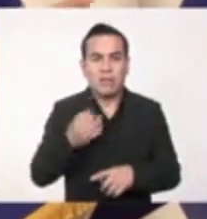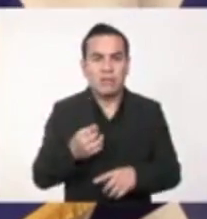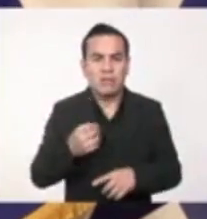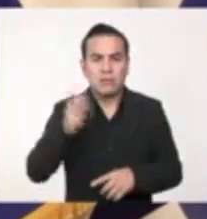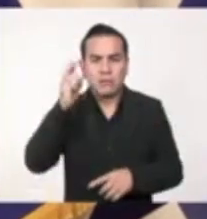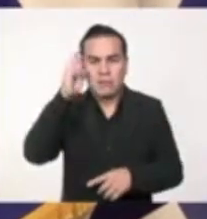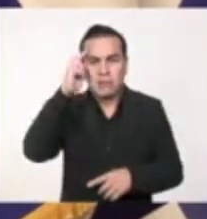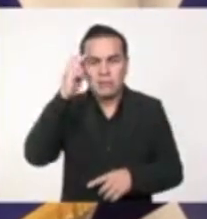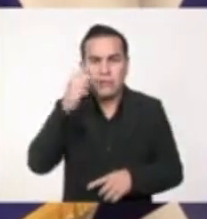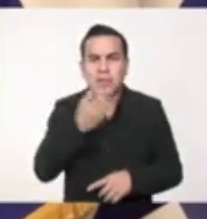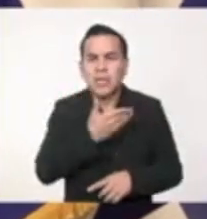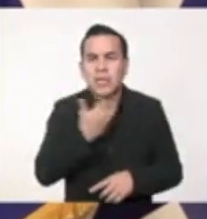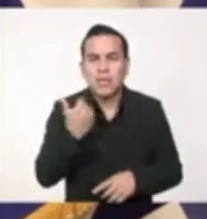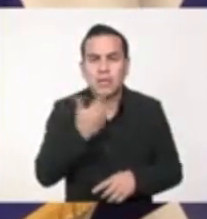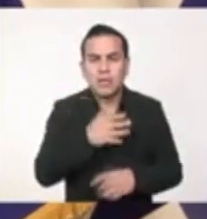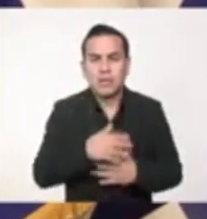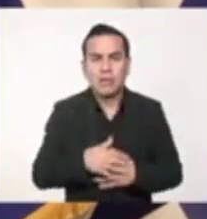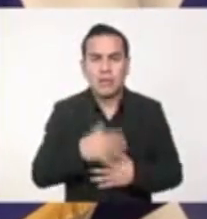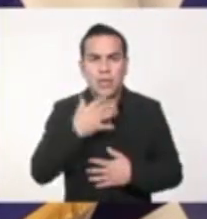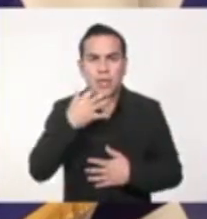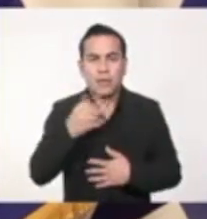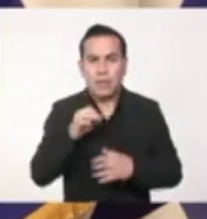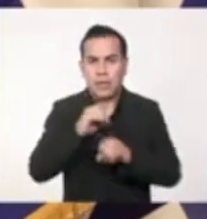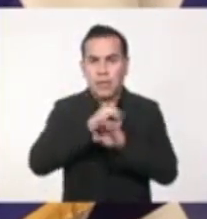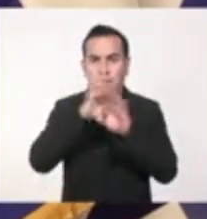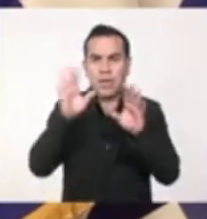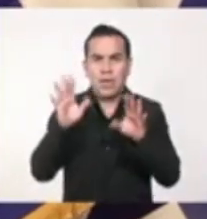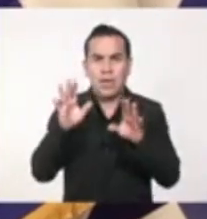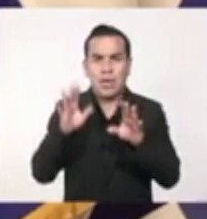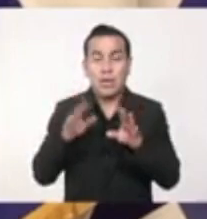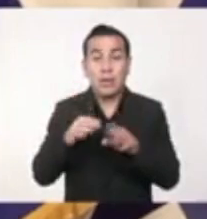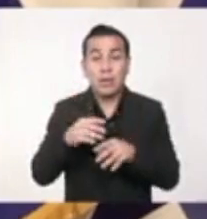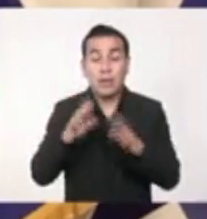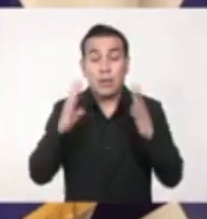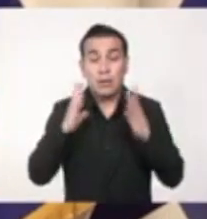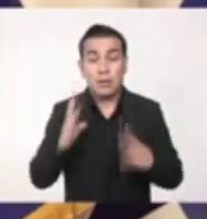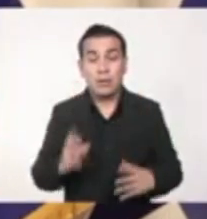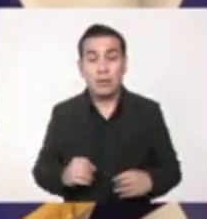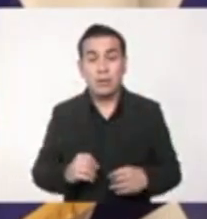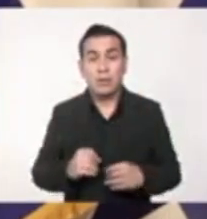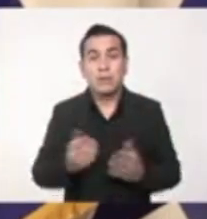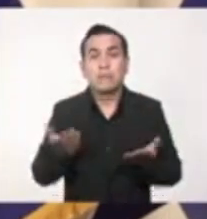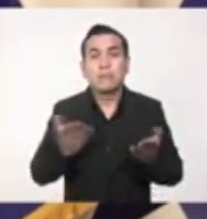state, yes, of course. And furthermore, the government represses the people,